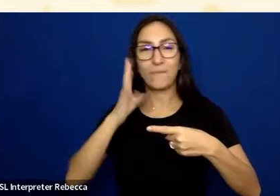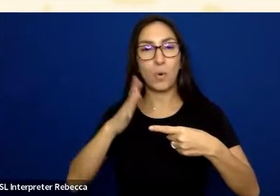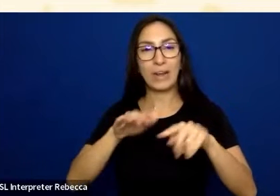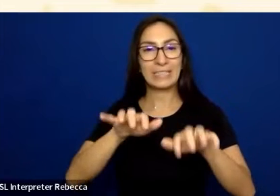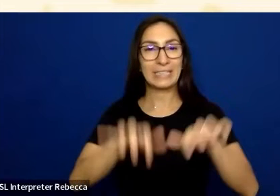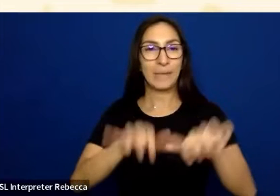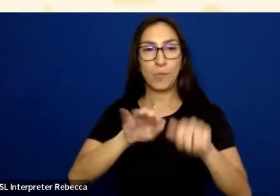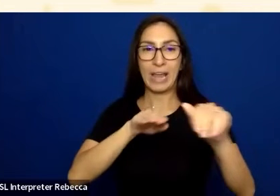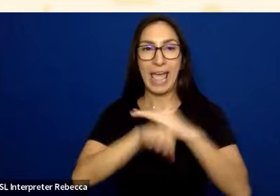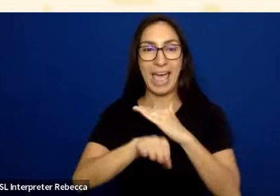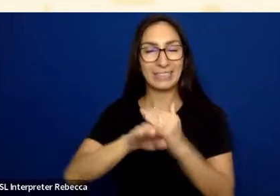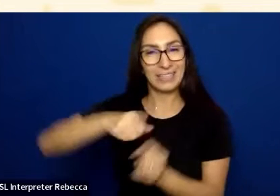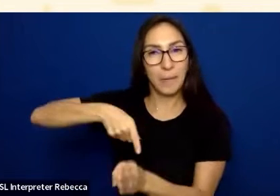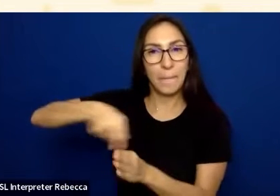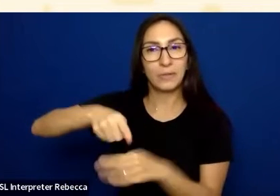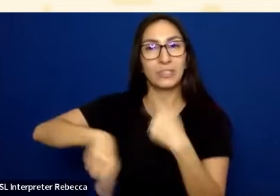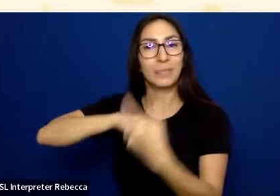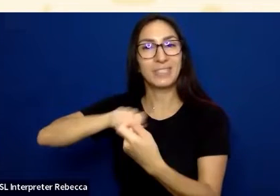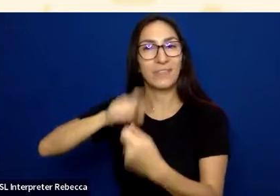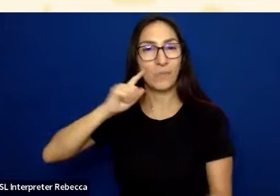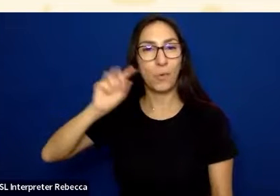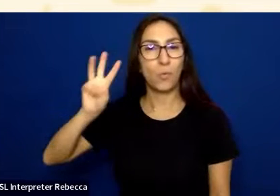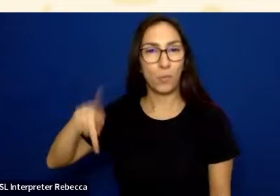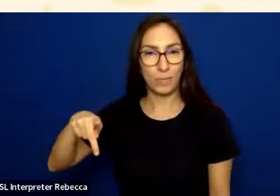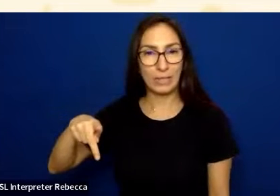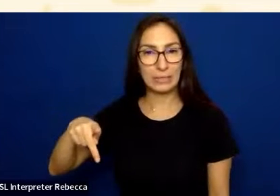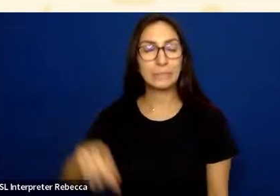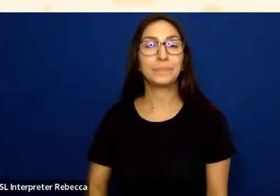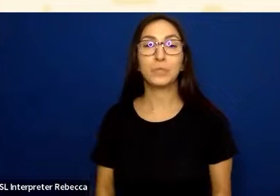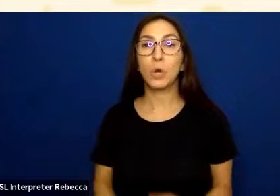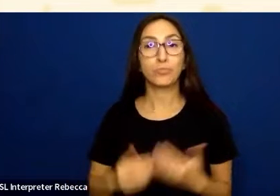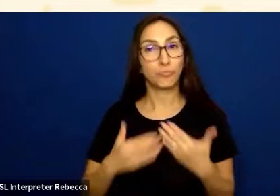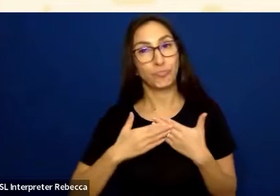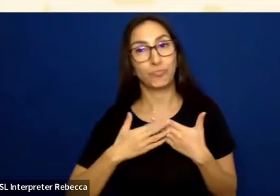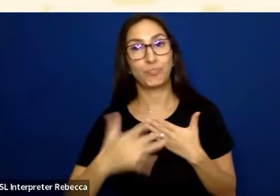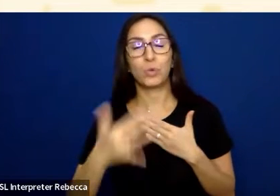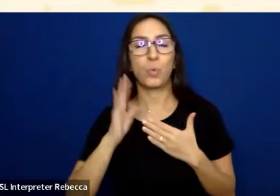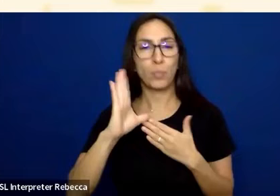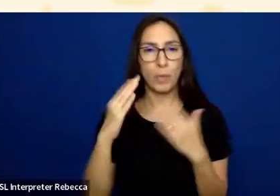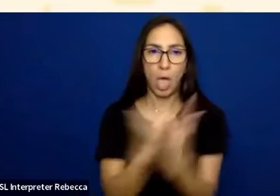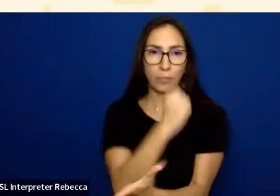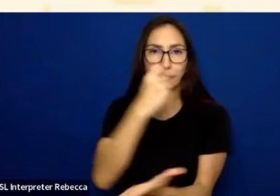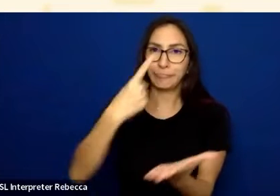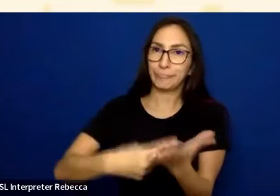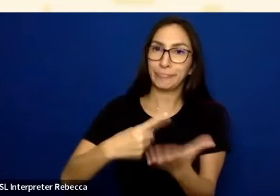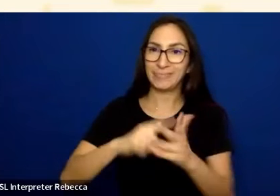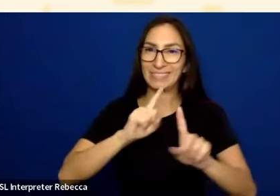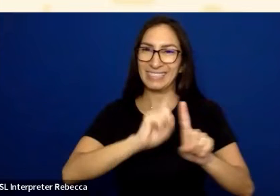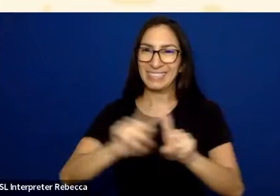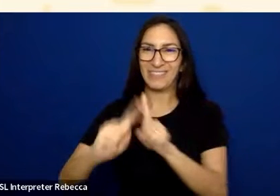And along the way, we are going to talk about different techniques for ensuring keyboard access.